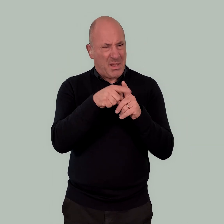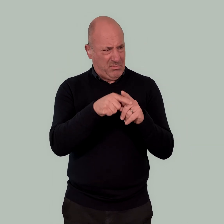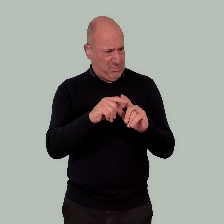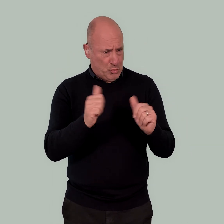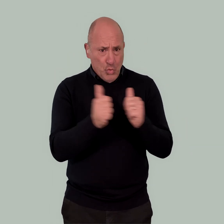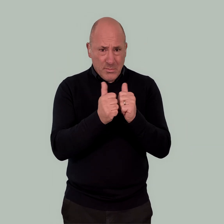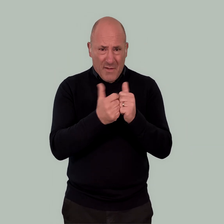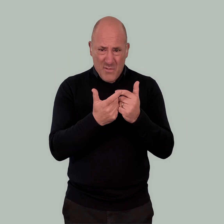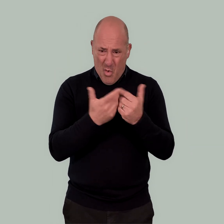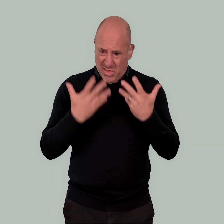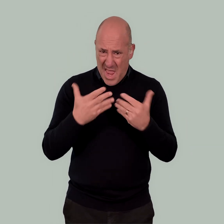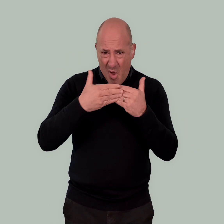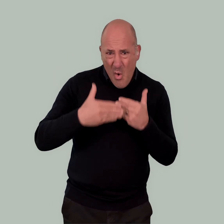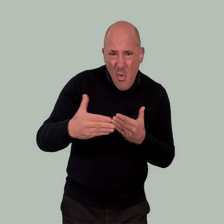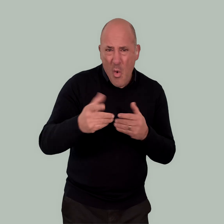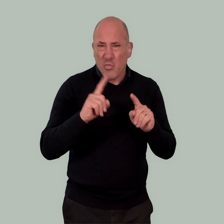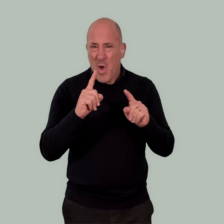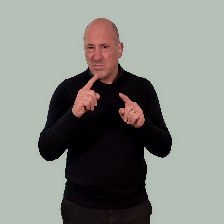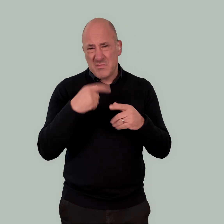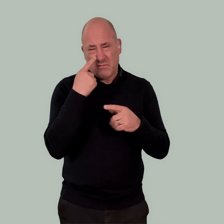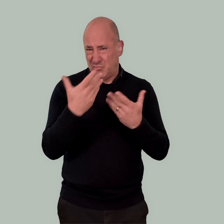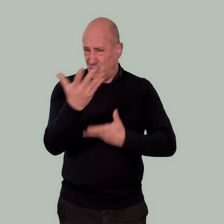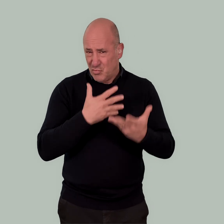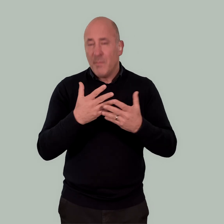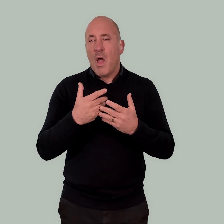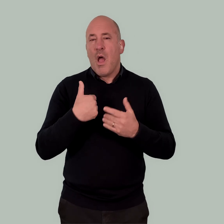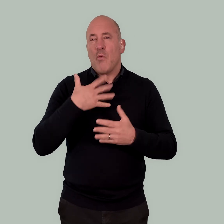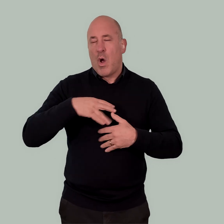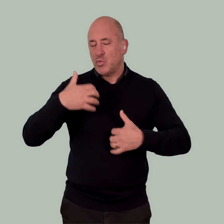to the changed context and PIP’s fitness for the modern world,